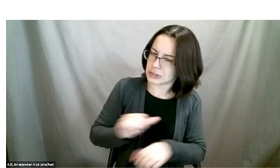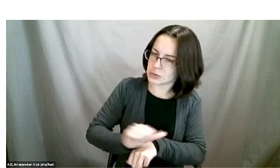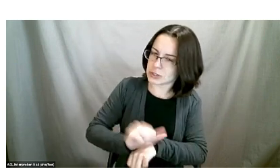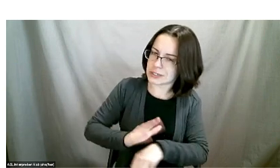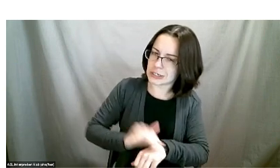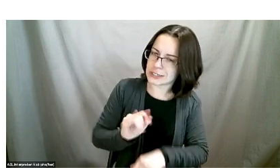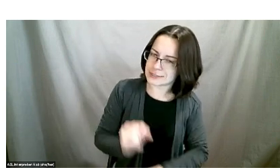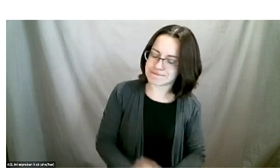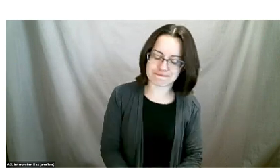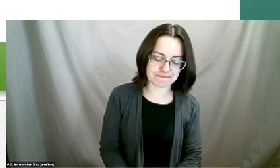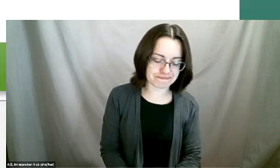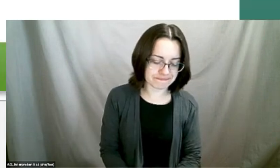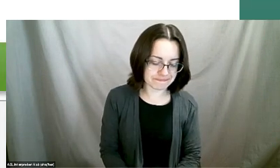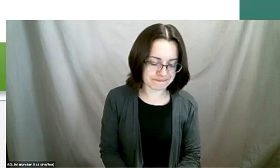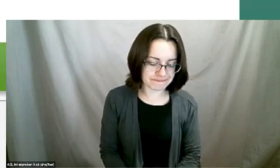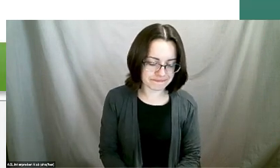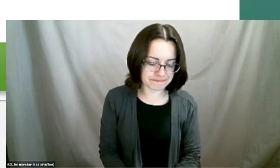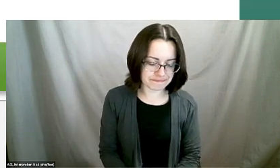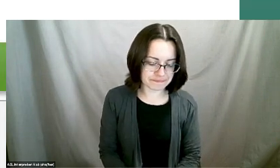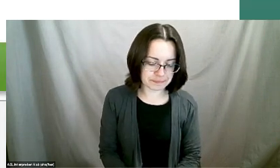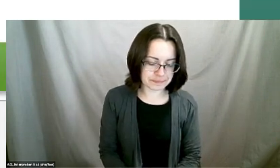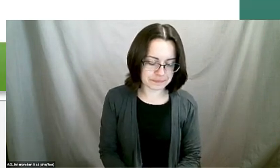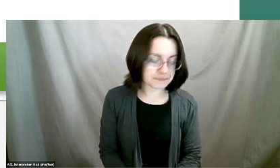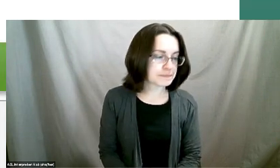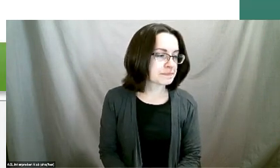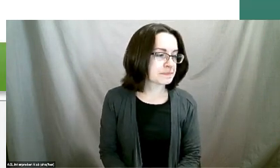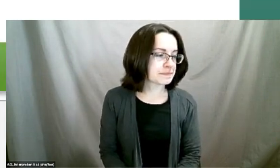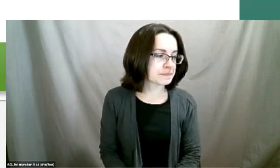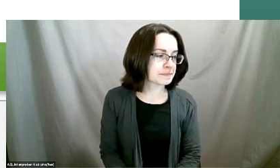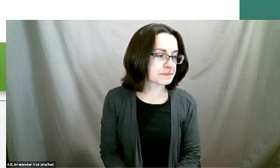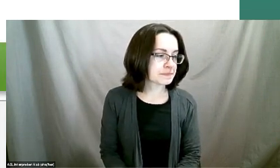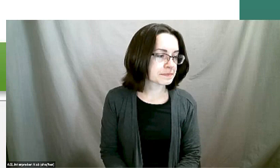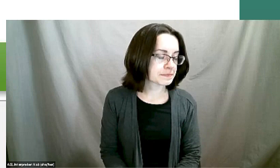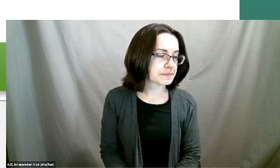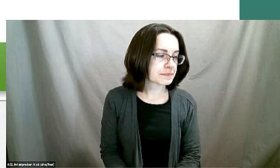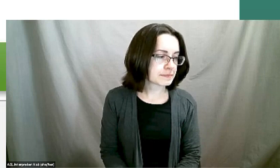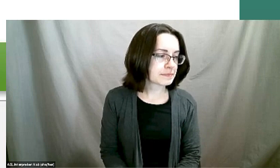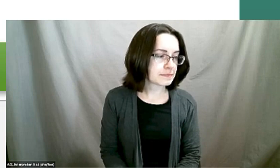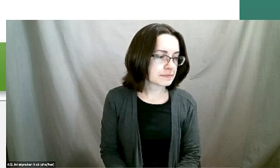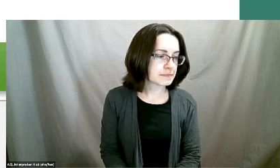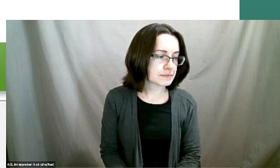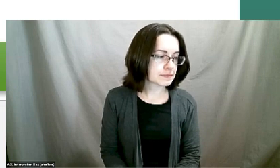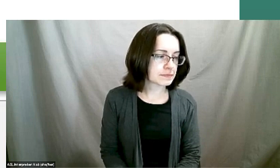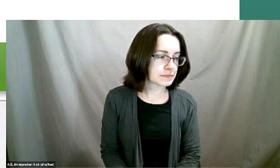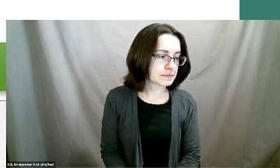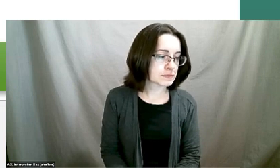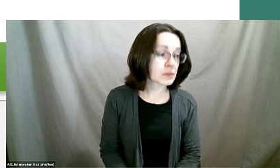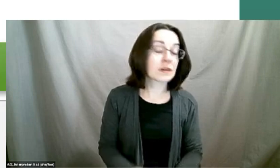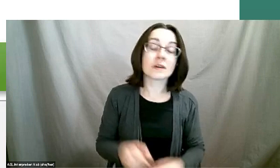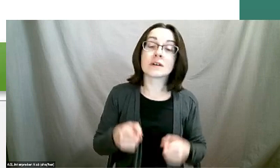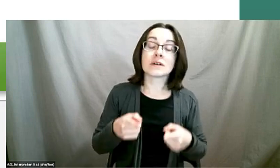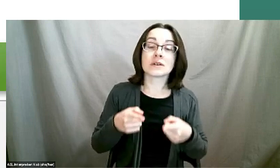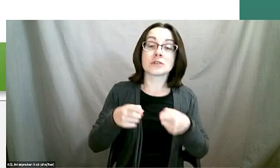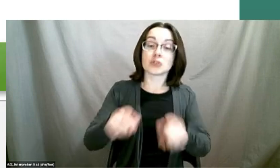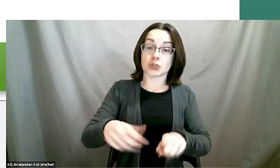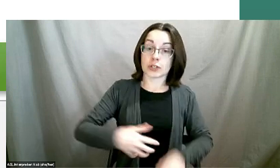Next slide, please. So during pregnancy, sometimes we also have to spend a lifetime.